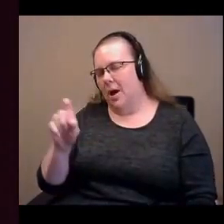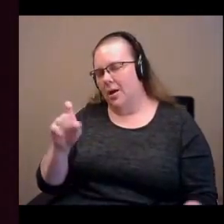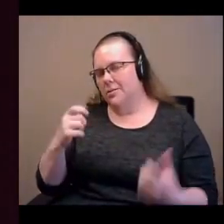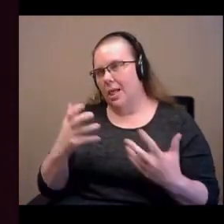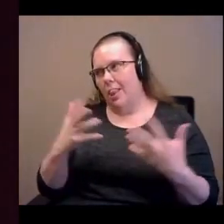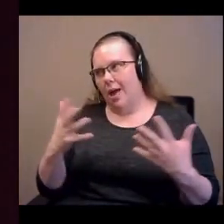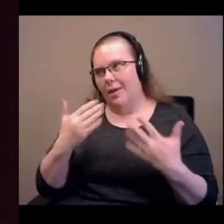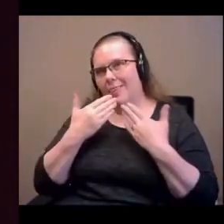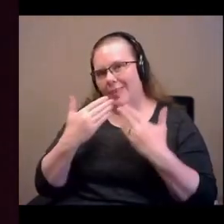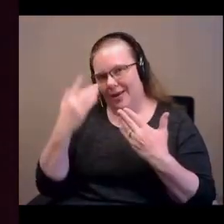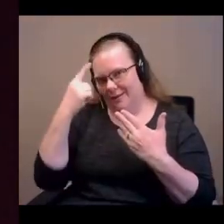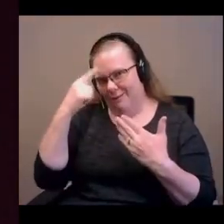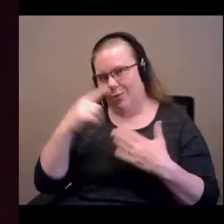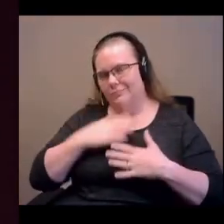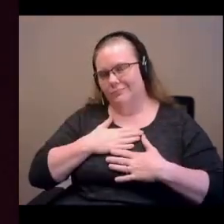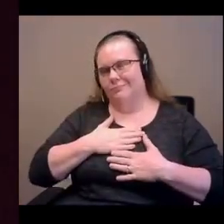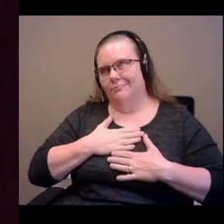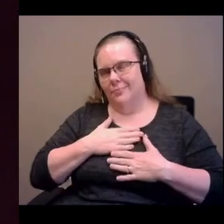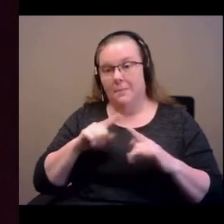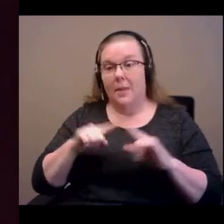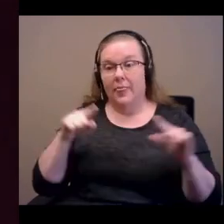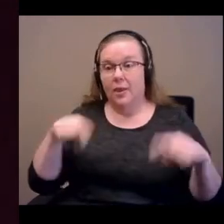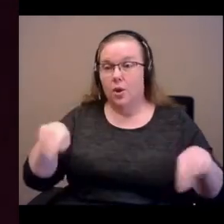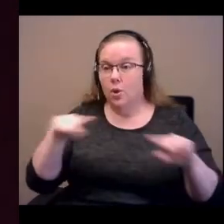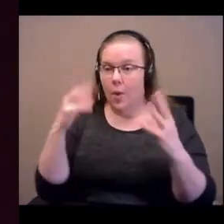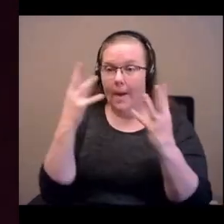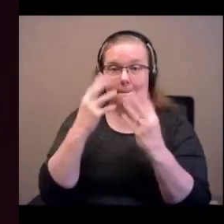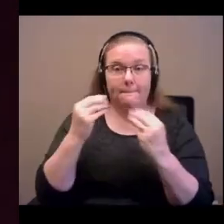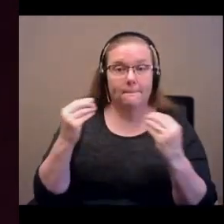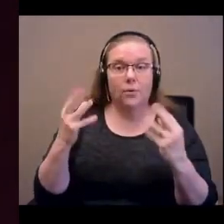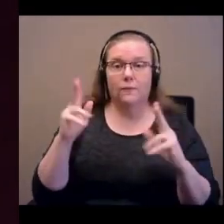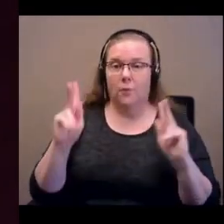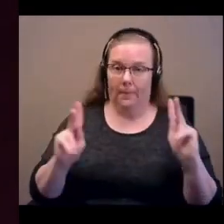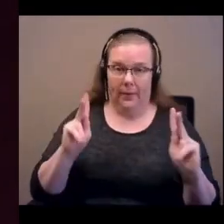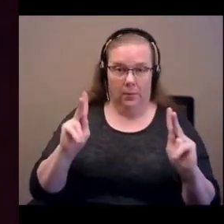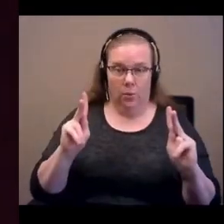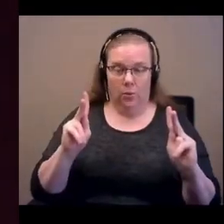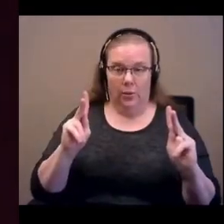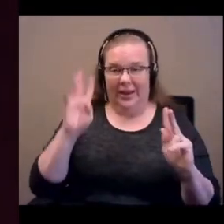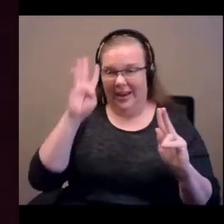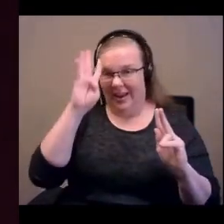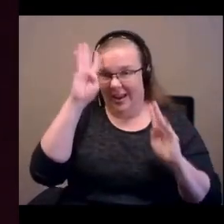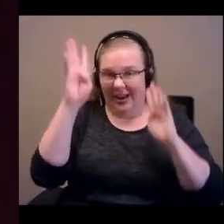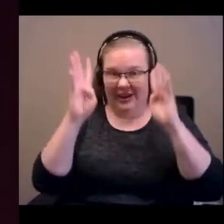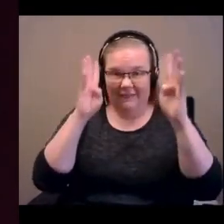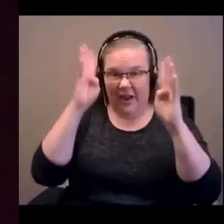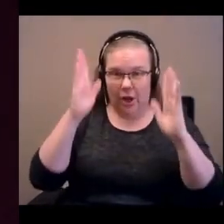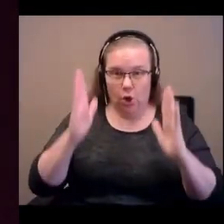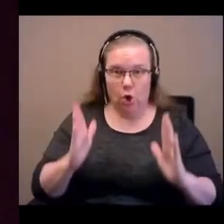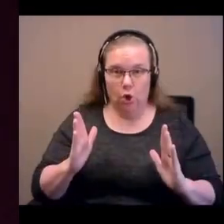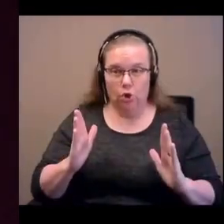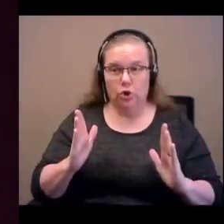a beautiful group of people. You are innovators, you are disruptors, and maybe most importantly,